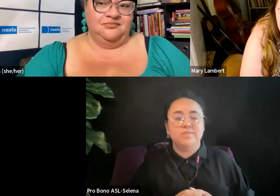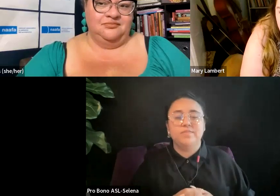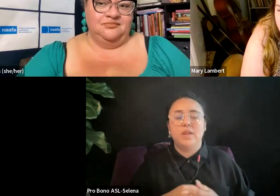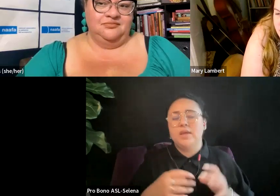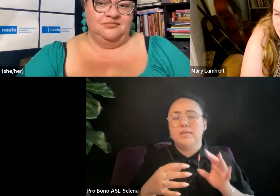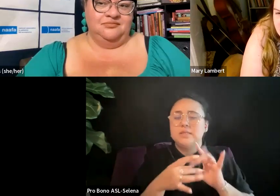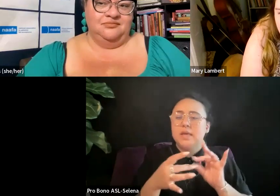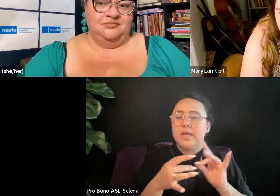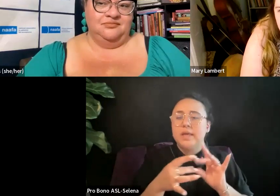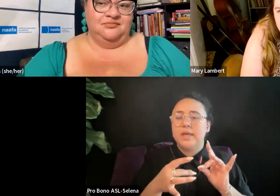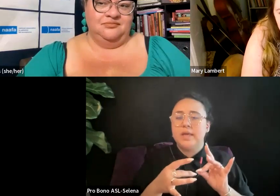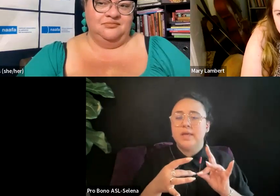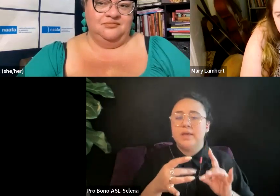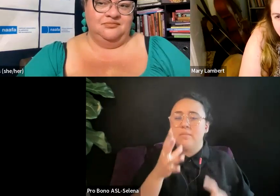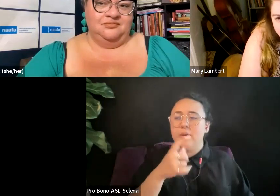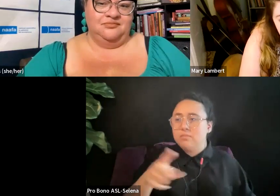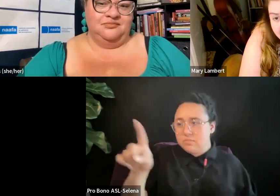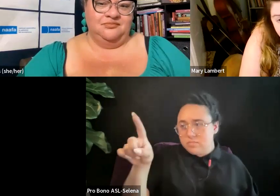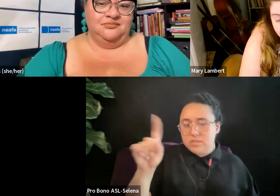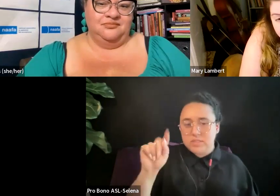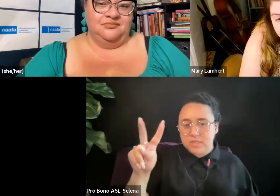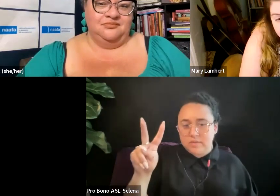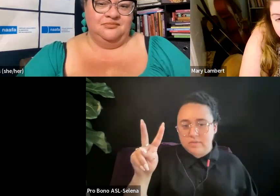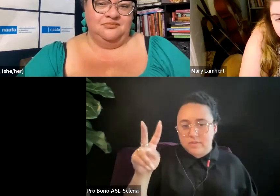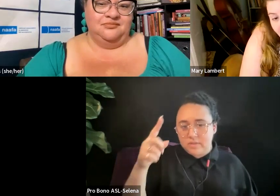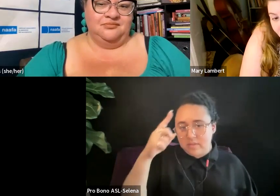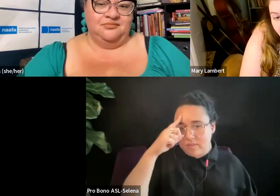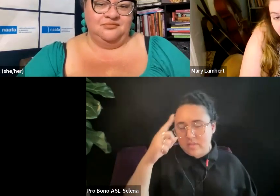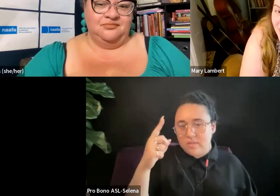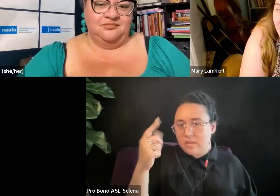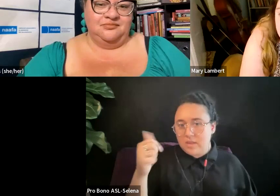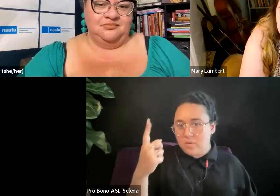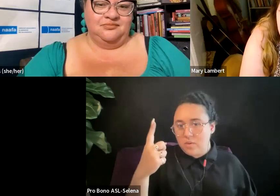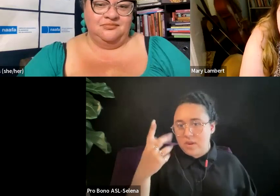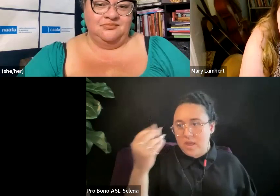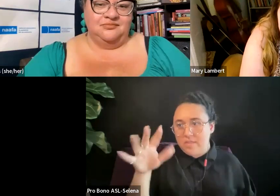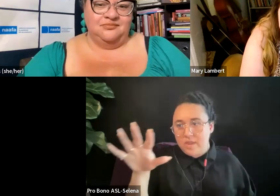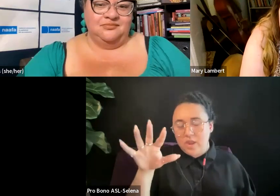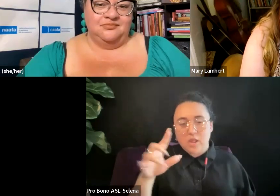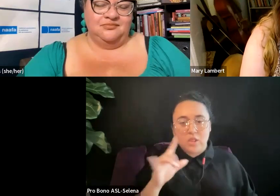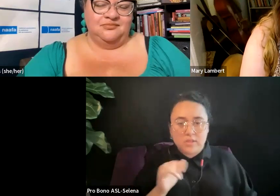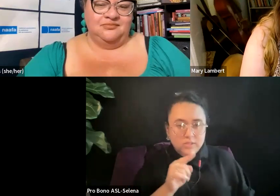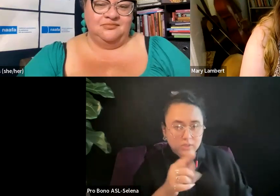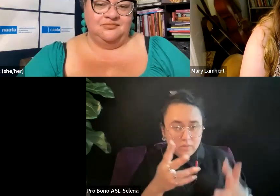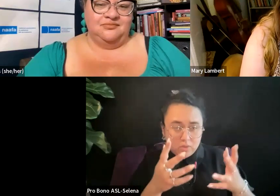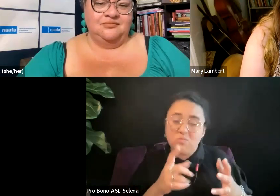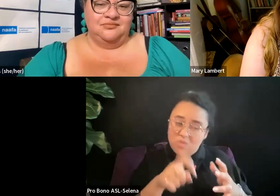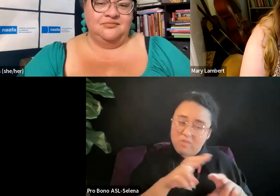and she pointed to the TV and she was like, Do you think there's anybody else like you? You're going to have to lose weight. You know, if you if you ever want to